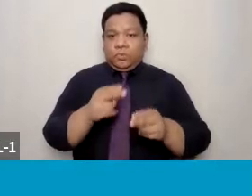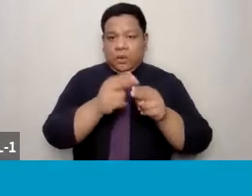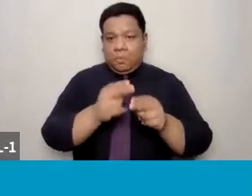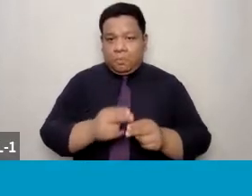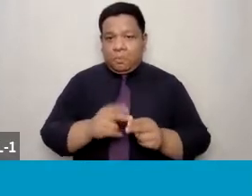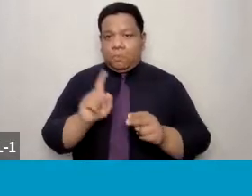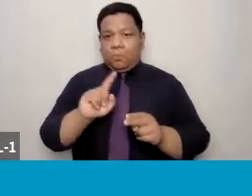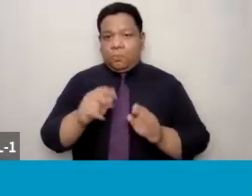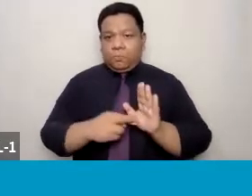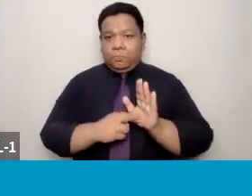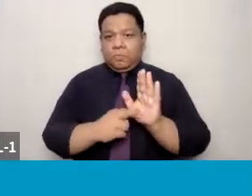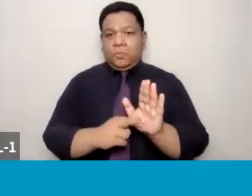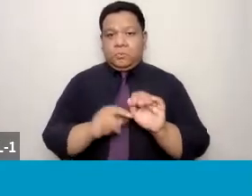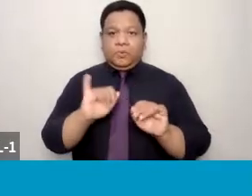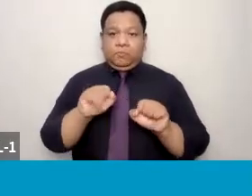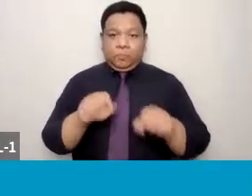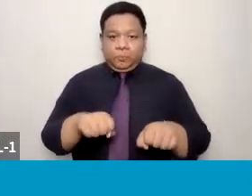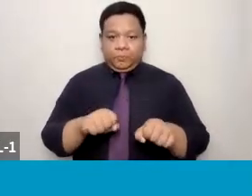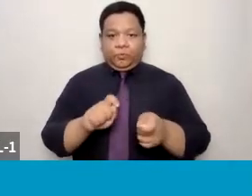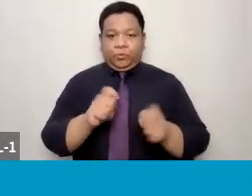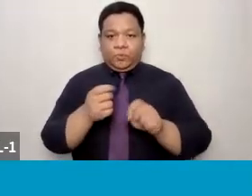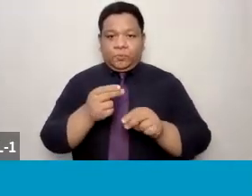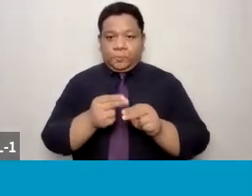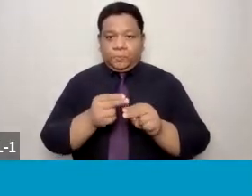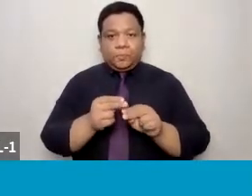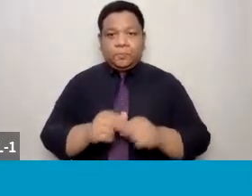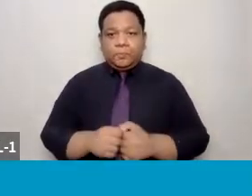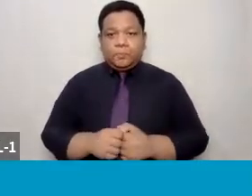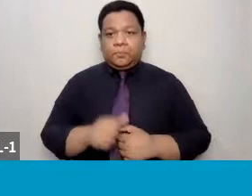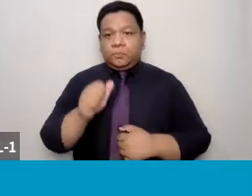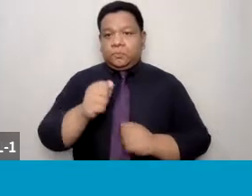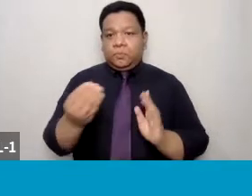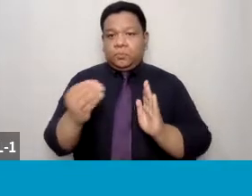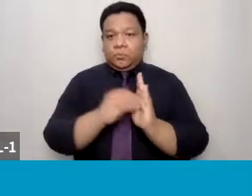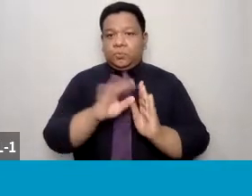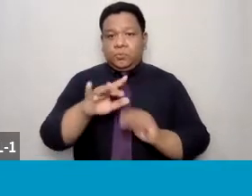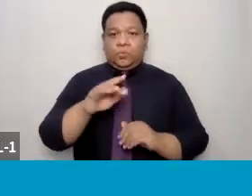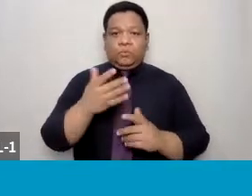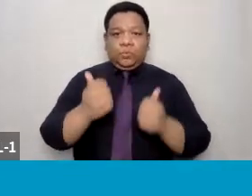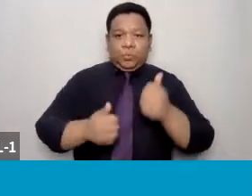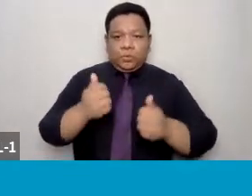Only if this is fine with you. You may also write your gender pronouns: he/she/they.